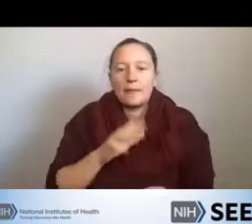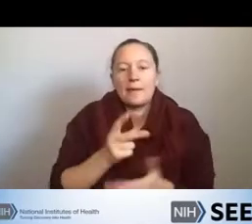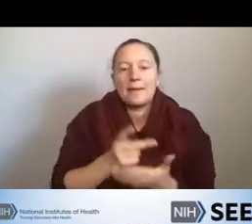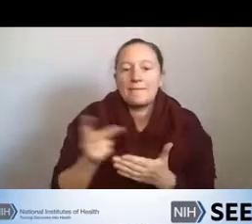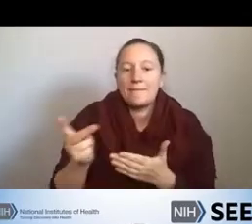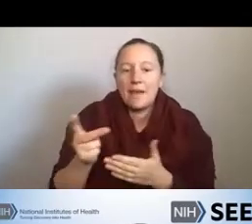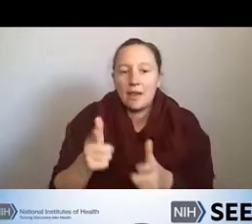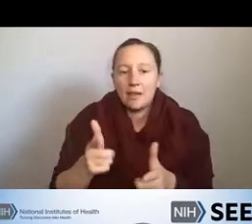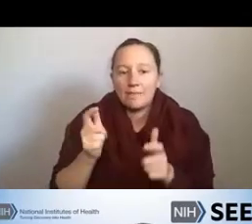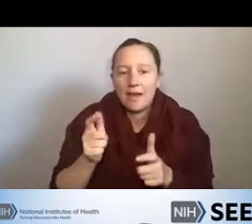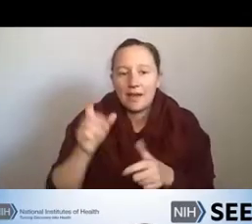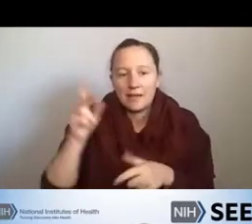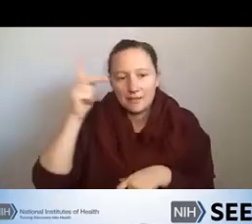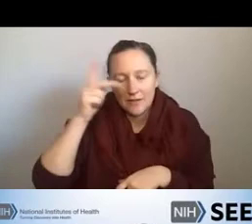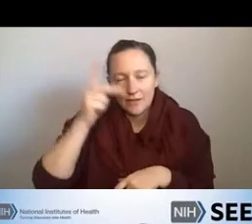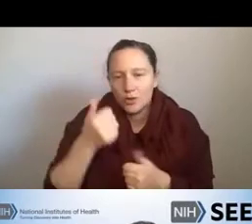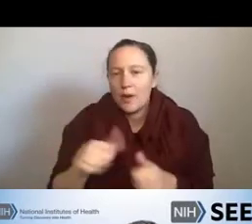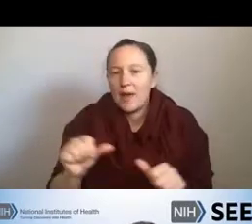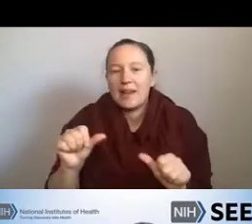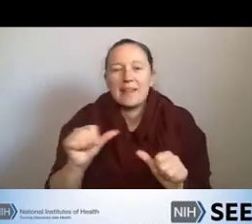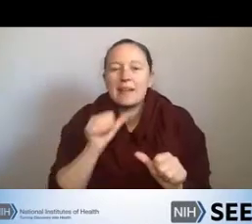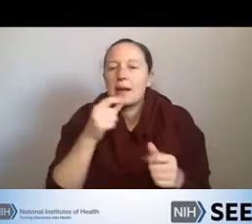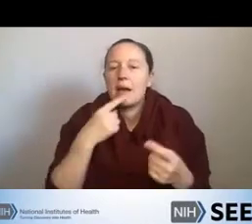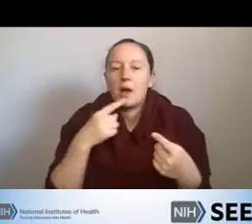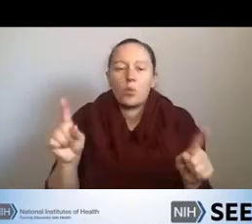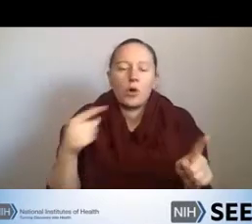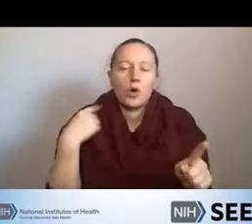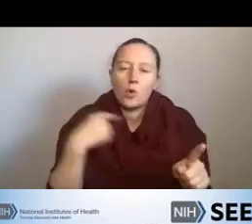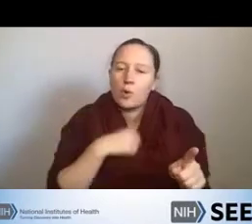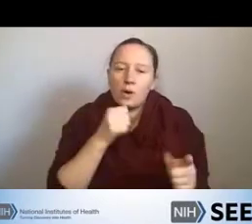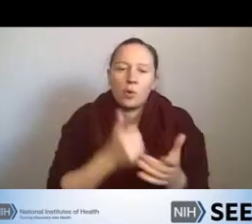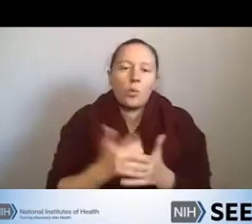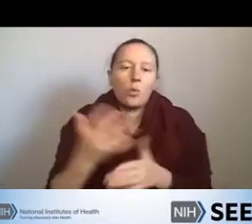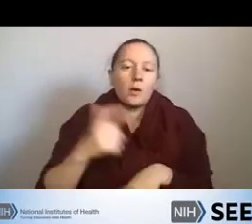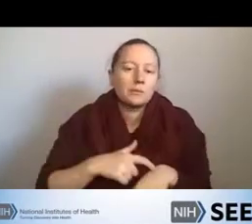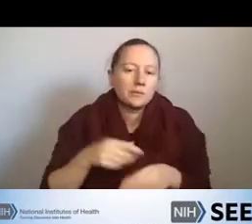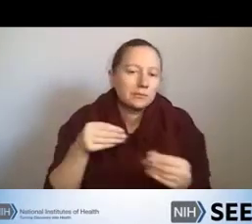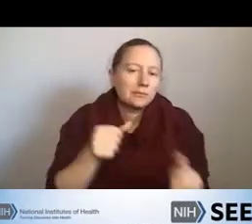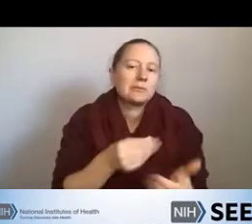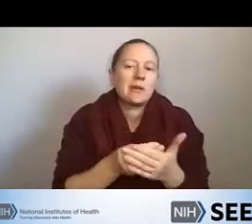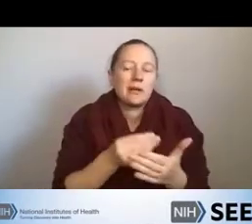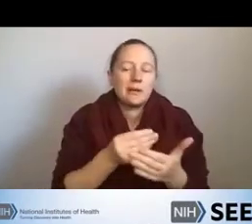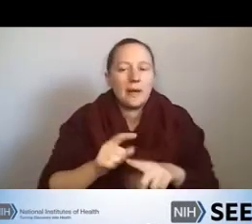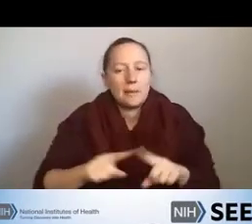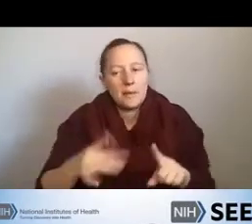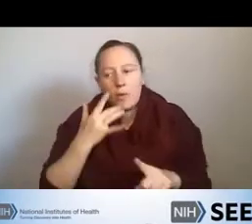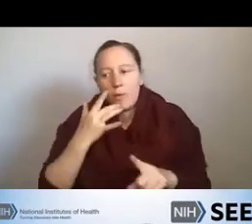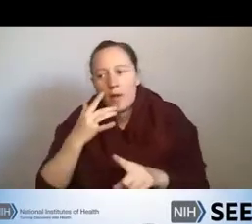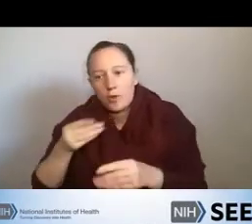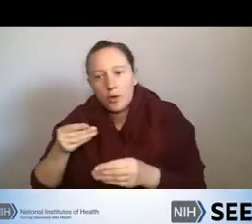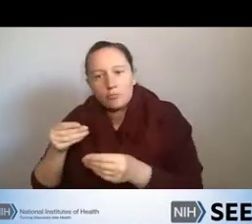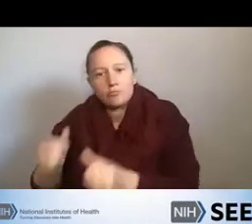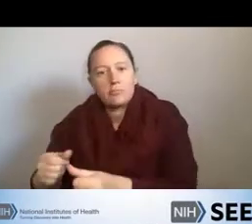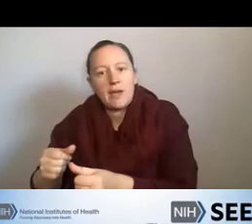we are not spending time and energy and money in those and supporting the projects that are moving forward and so we can eventually see promising